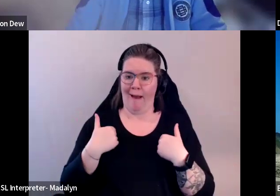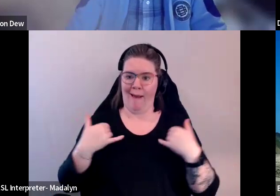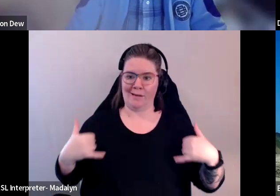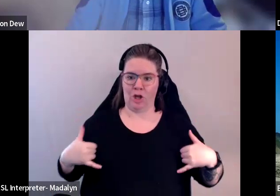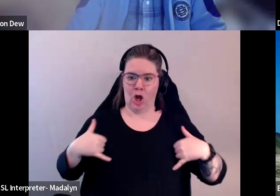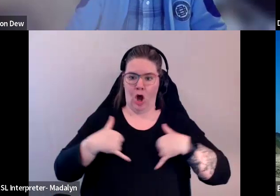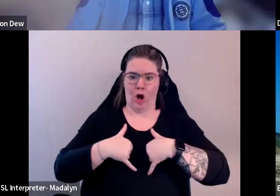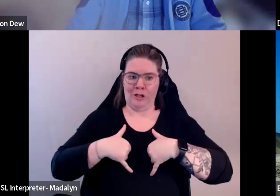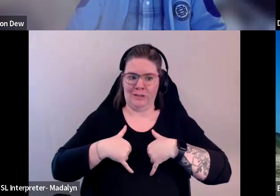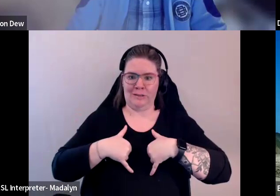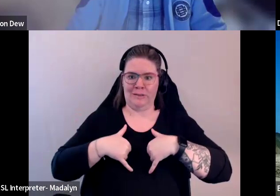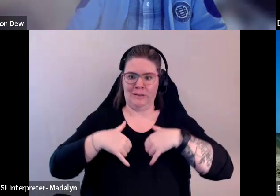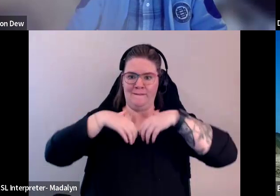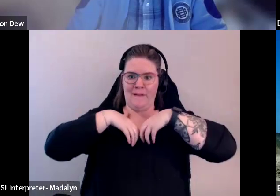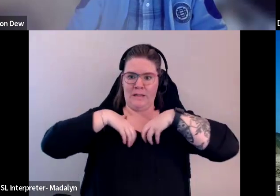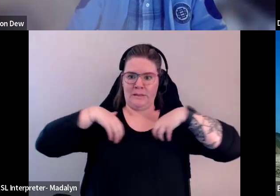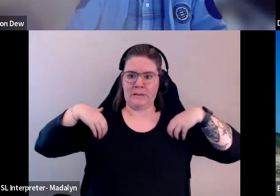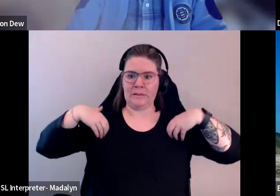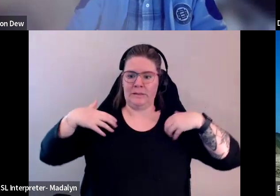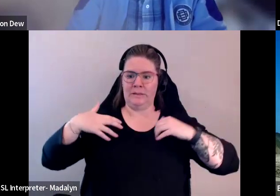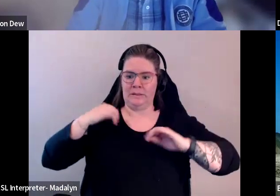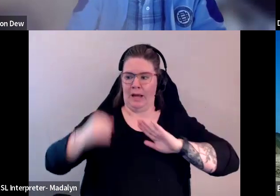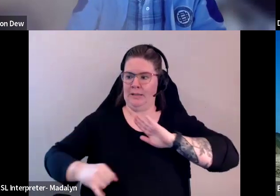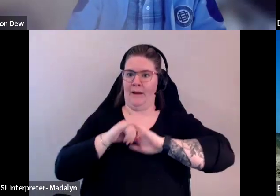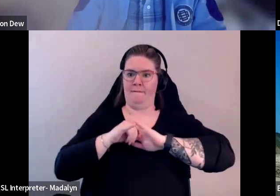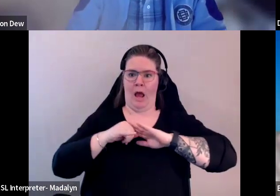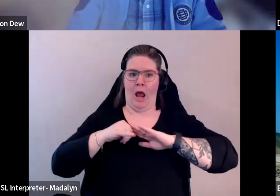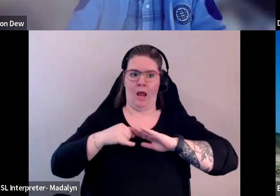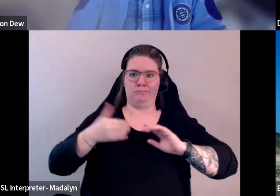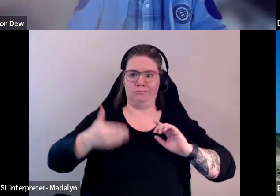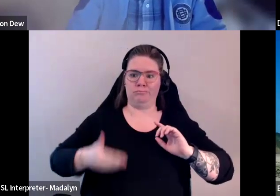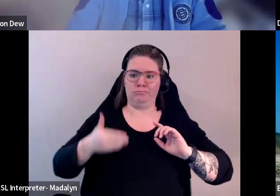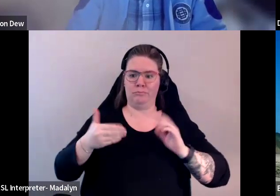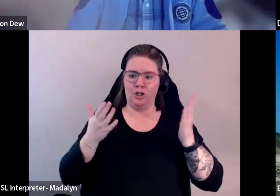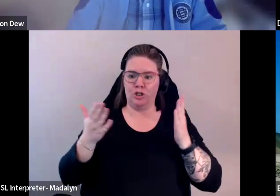Brooke Wilson (she/her): the vest that identifies them as a service animal. Brooke Wilson (she/her): but you can order that on Amazon.